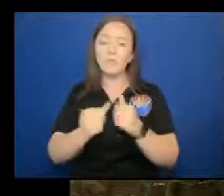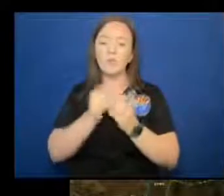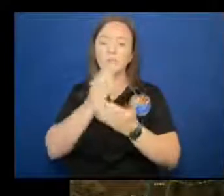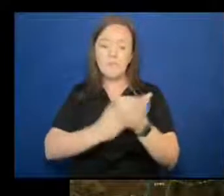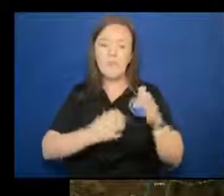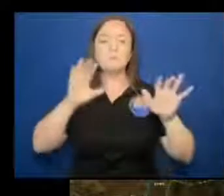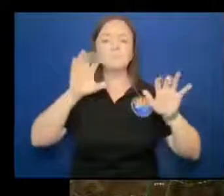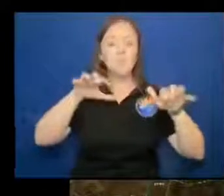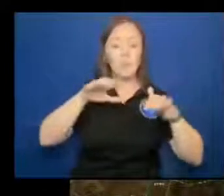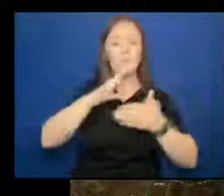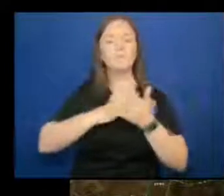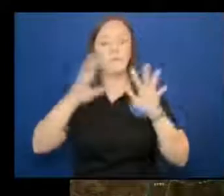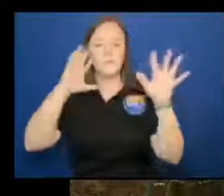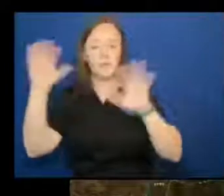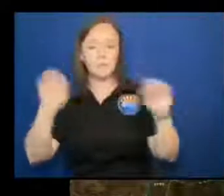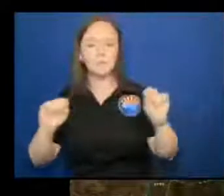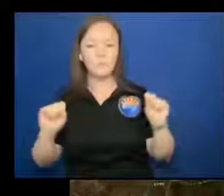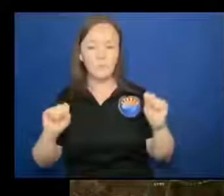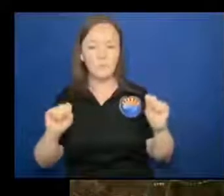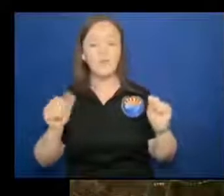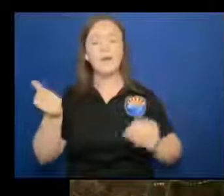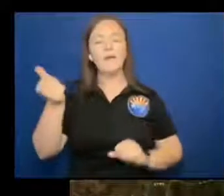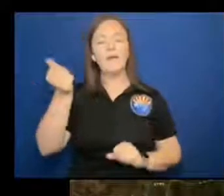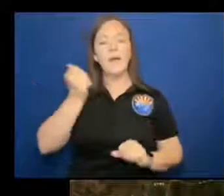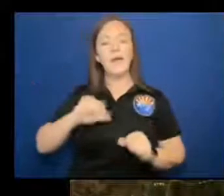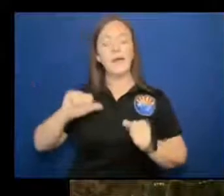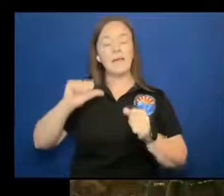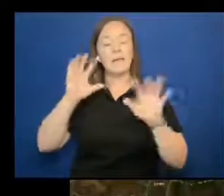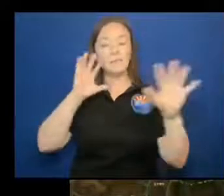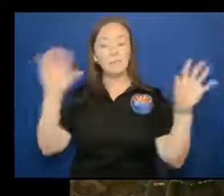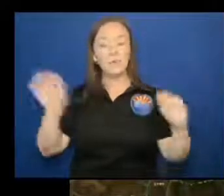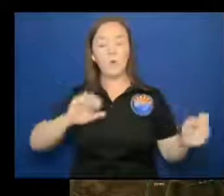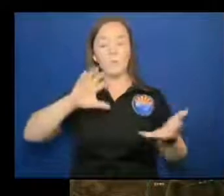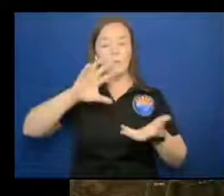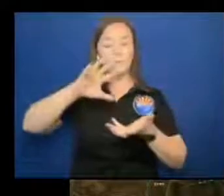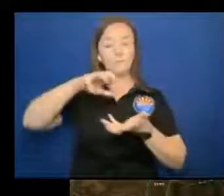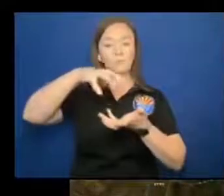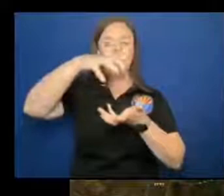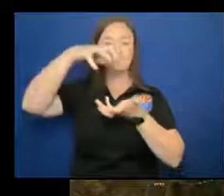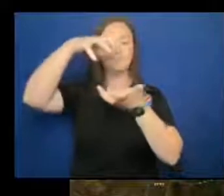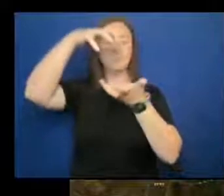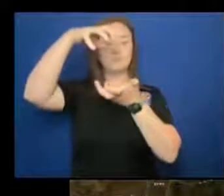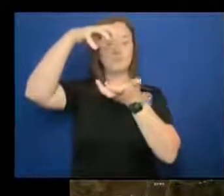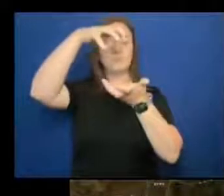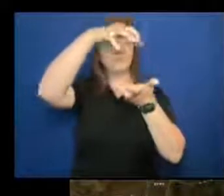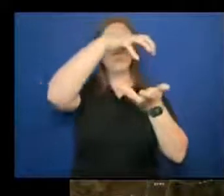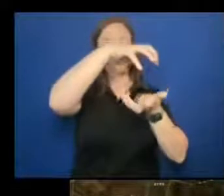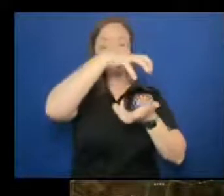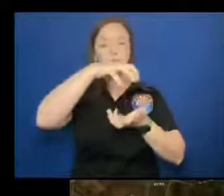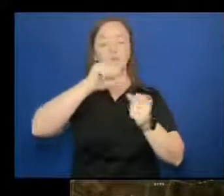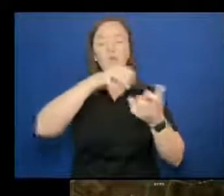IT IS PLANNING FOR TOMORROW AND WHEN YOU LISTEN TO WHAT IMET HAS TO OFFER AND PLEASE DO. I PERSONALLY HAVE